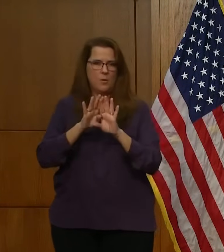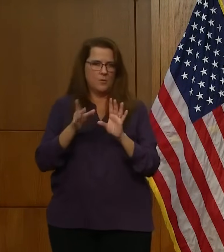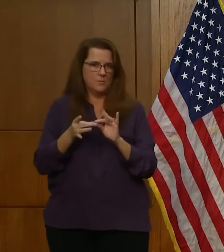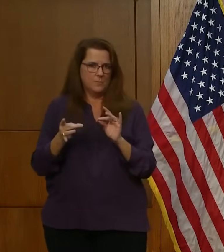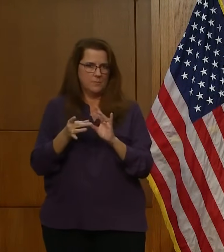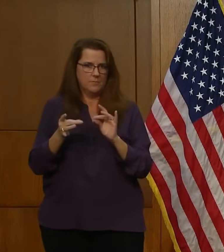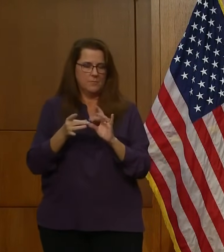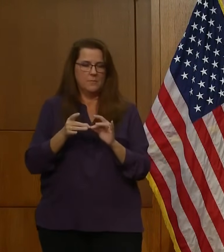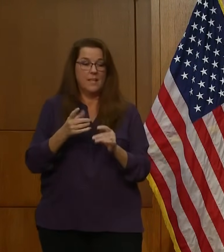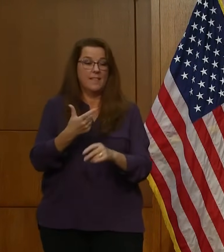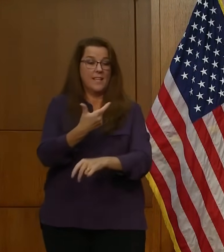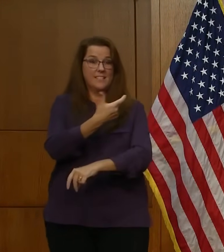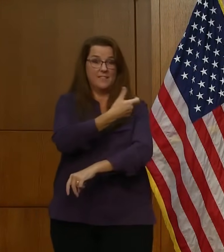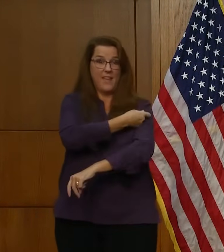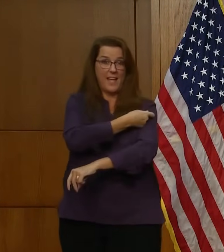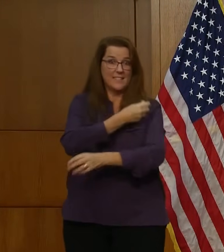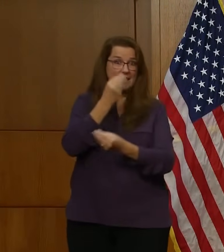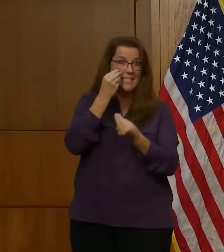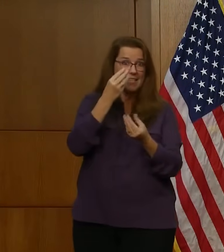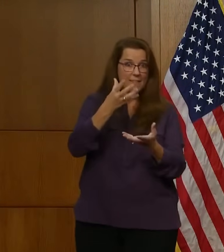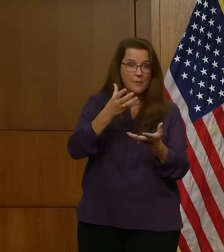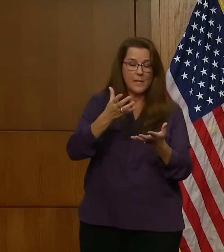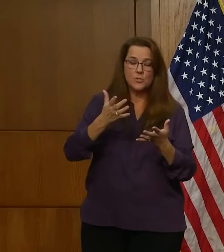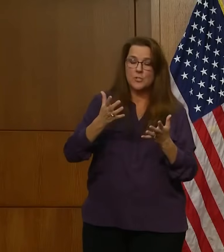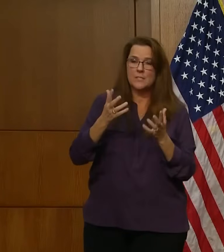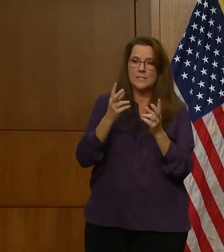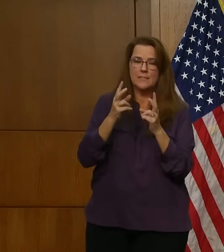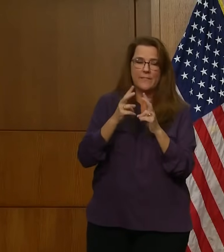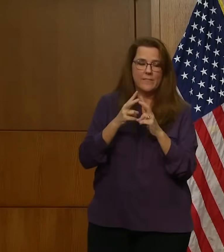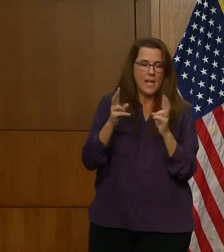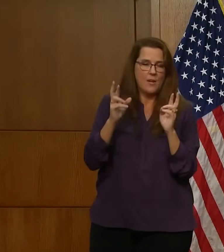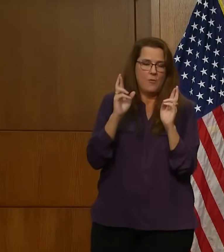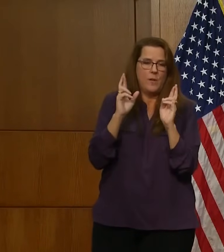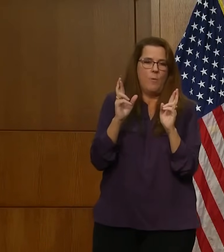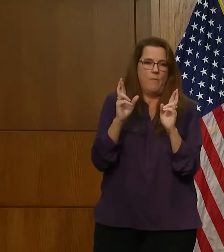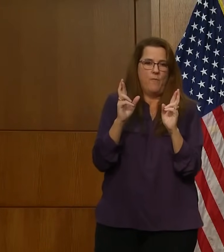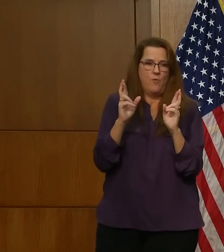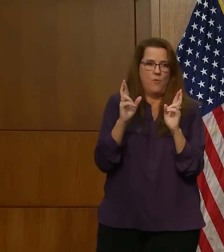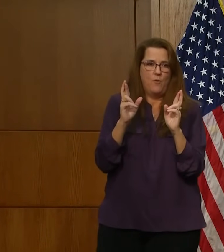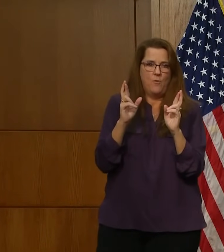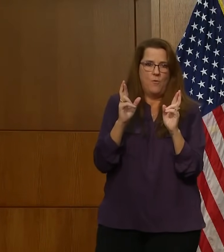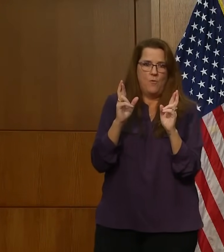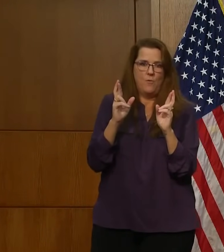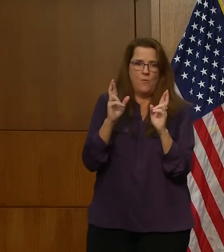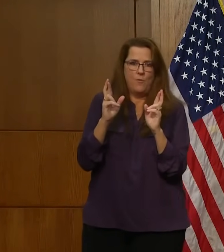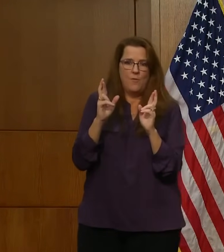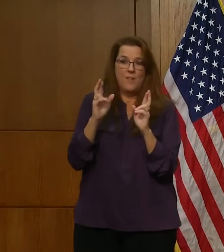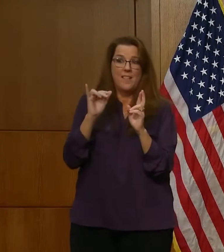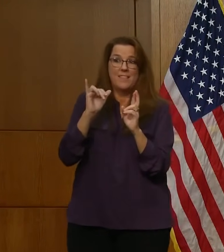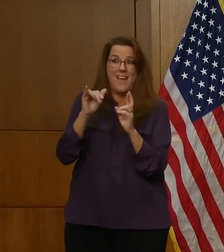IN CLOSING. THE VACCINE NEWS IS